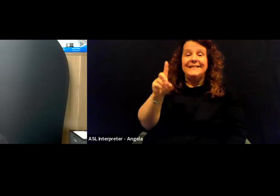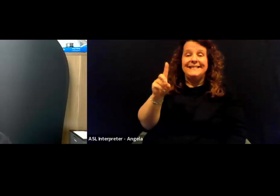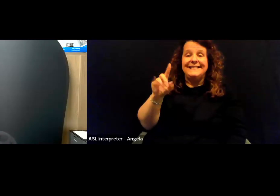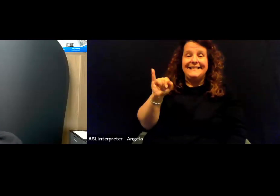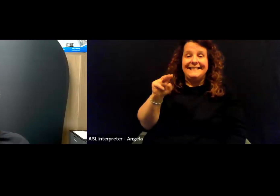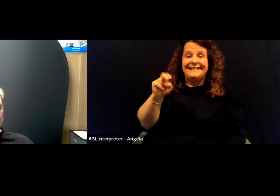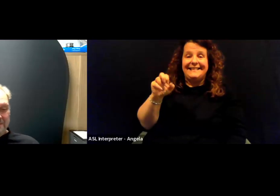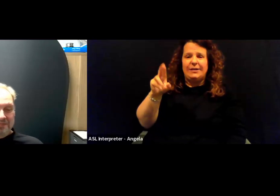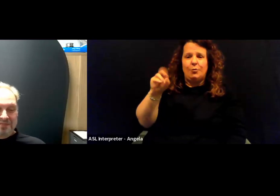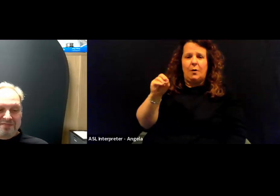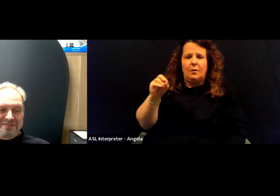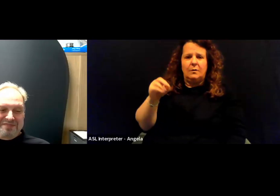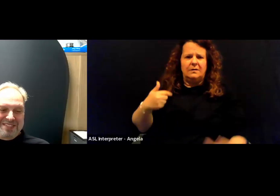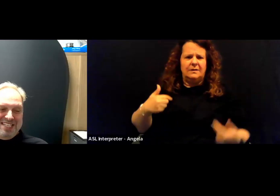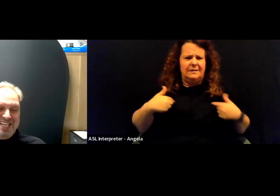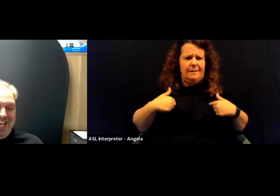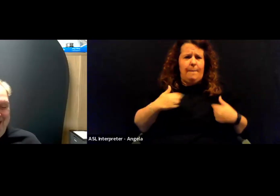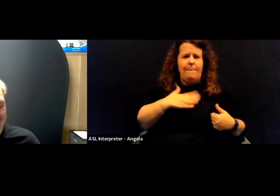I don't have anything like everybody else.